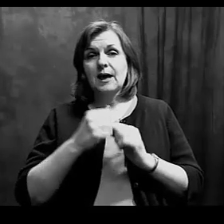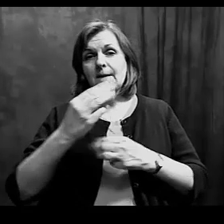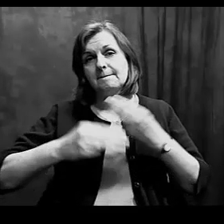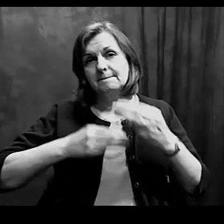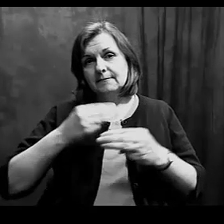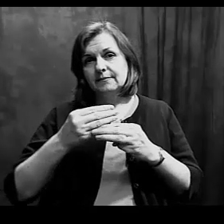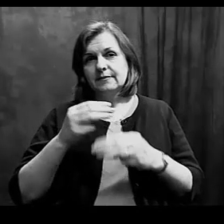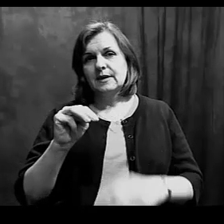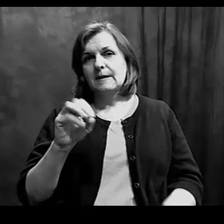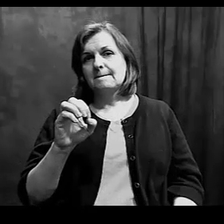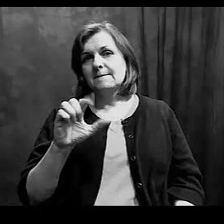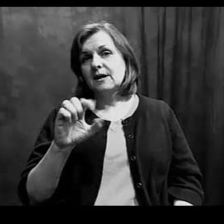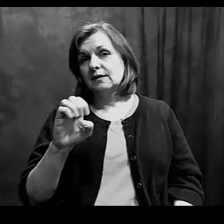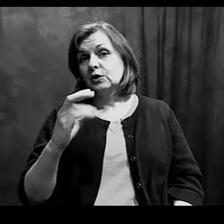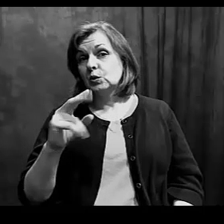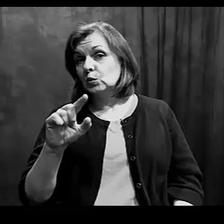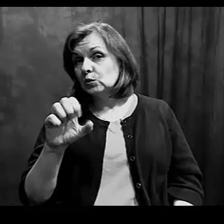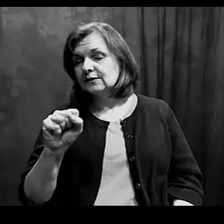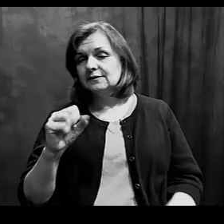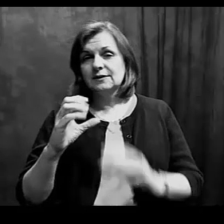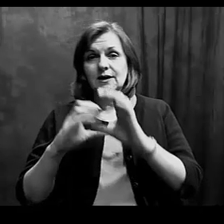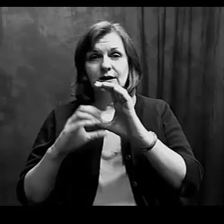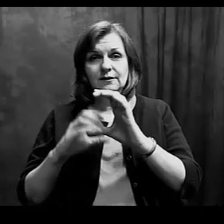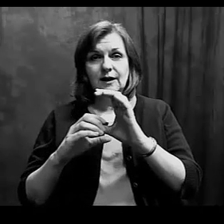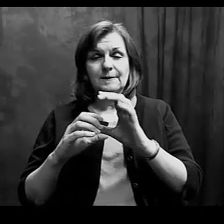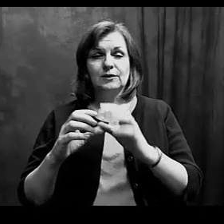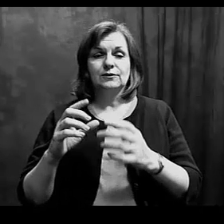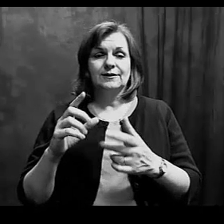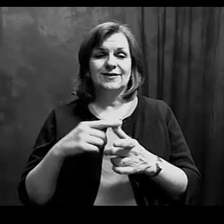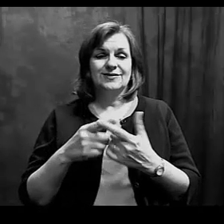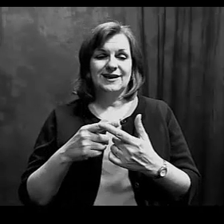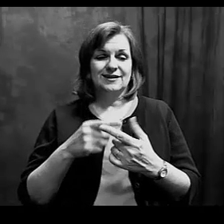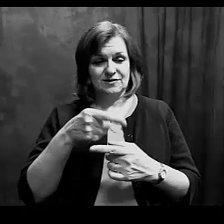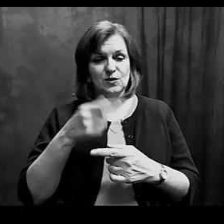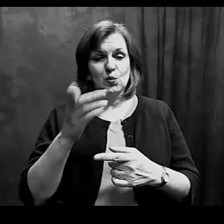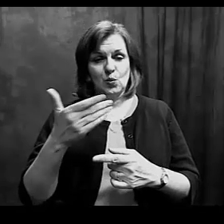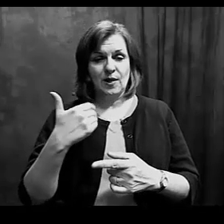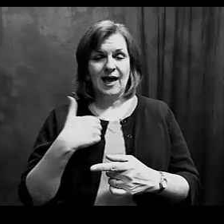if we're talking about molecules and compounds